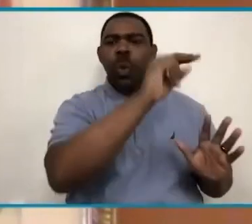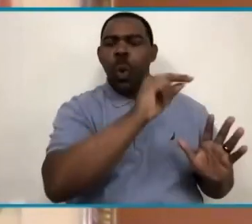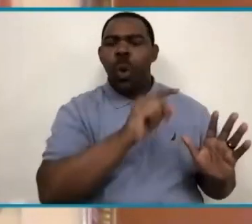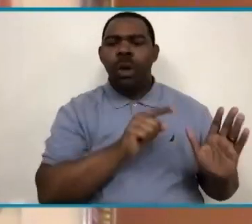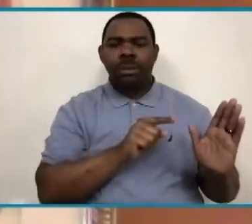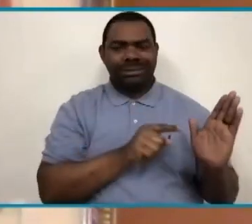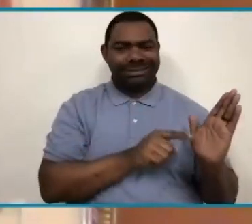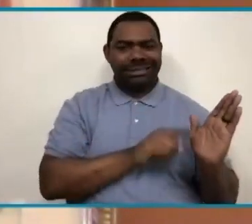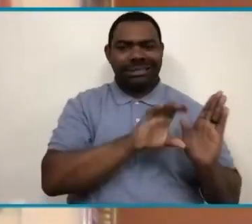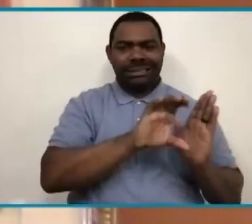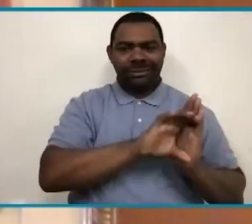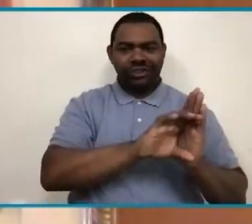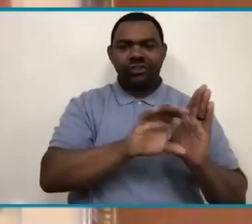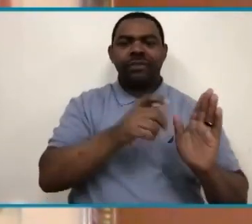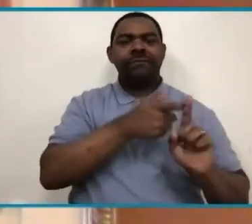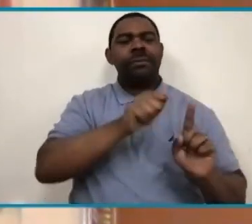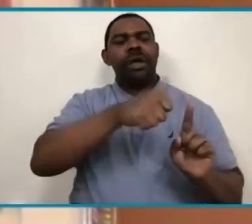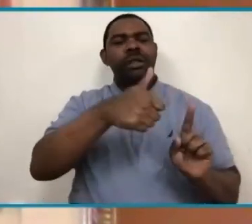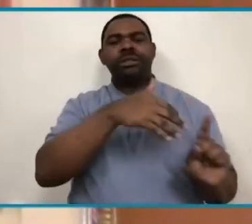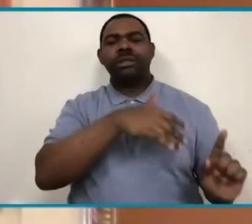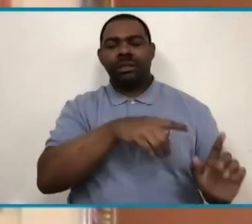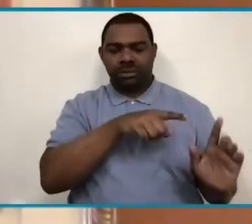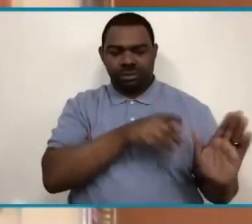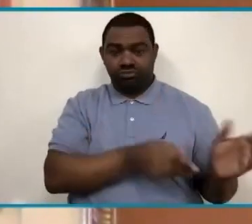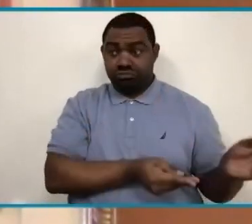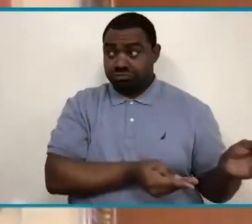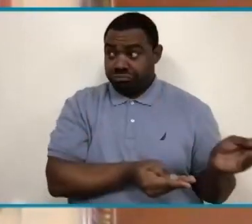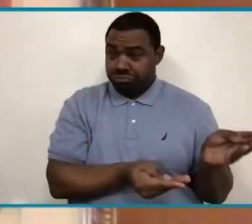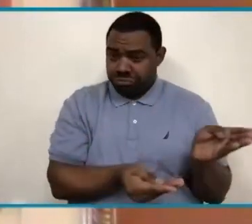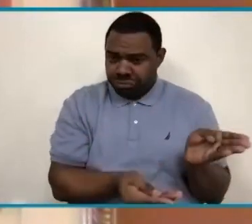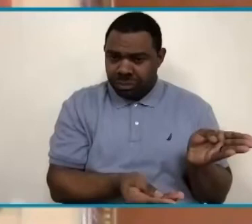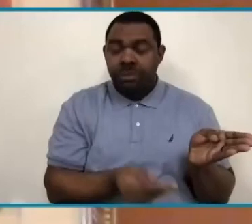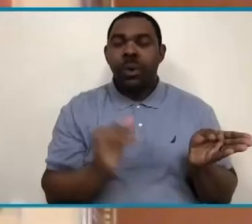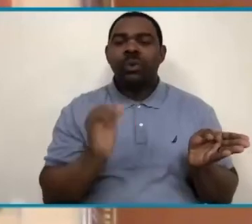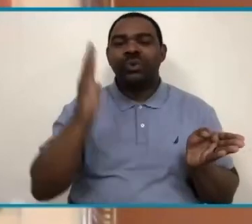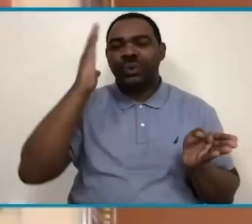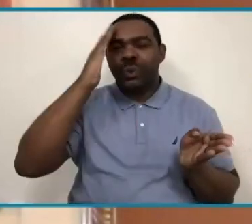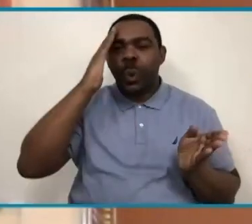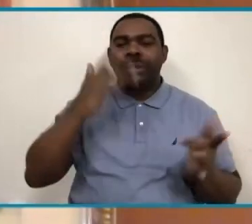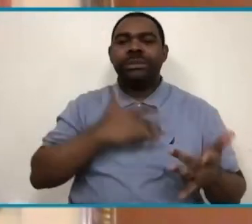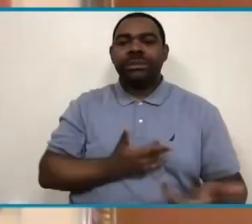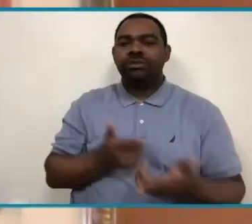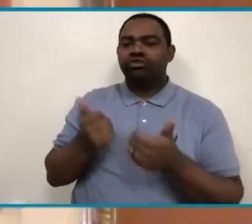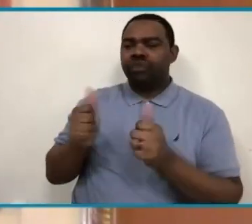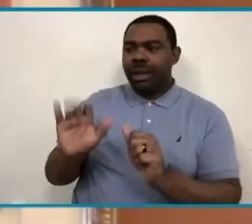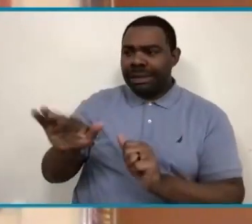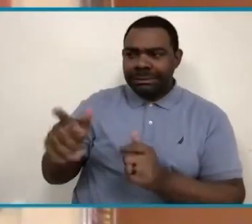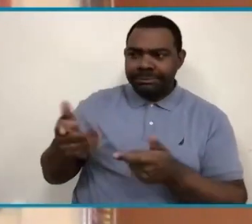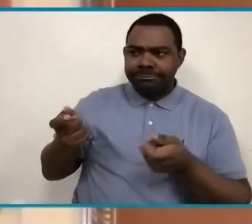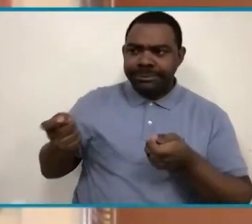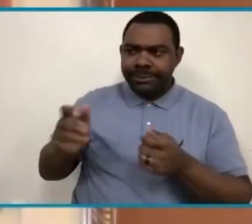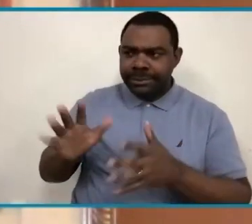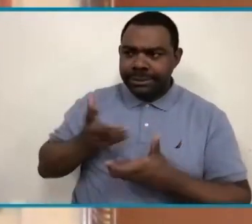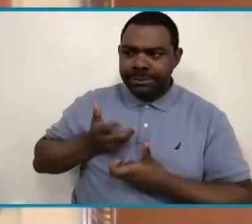and also where people are asked to try to regulate their emotions in response to those to those images.